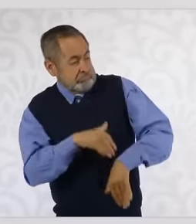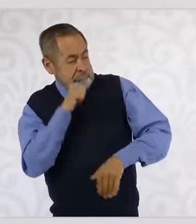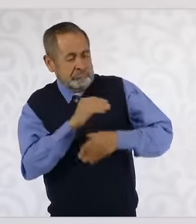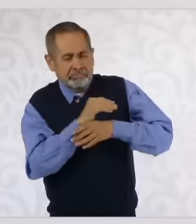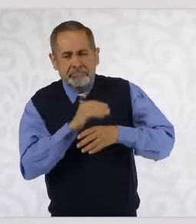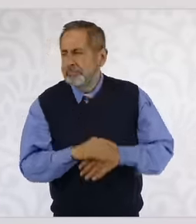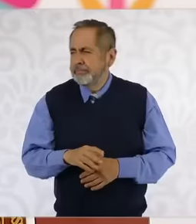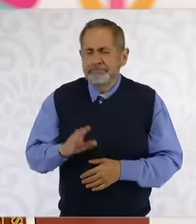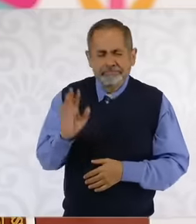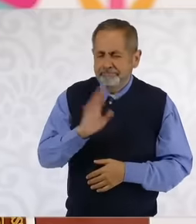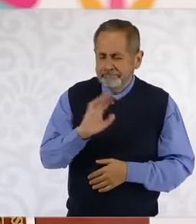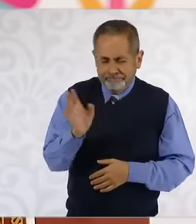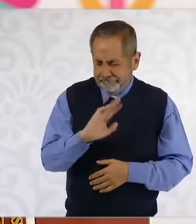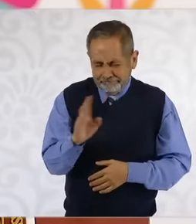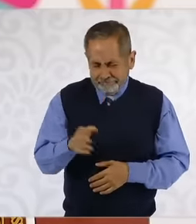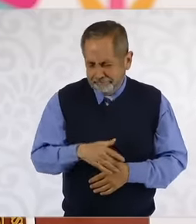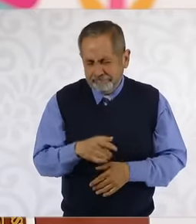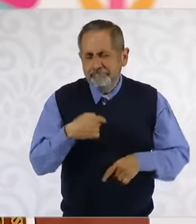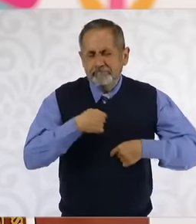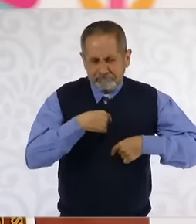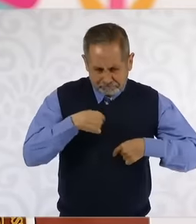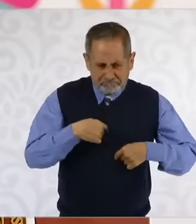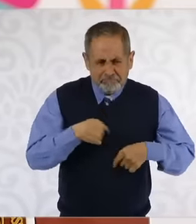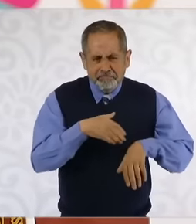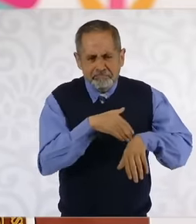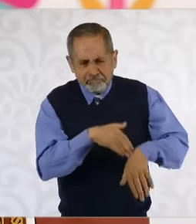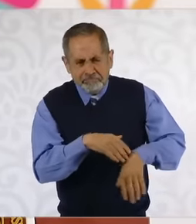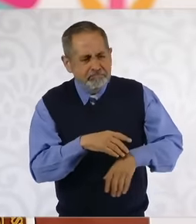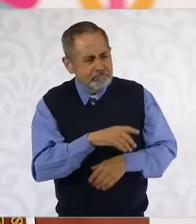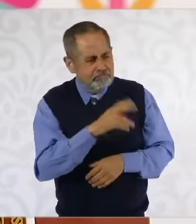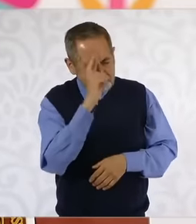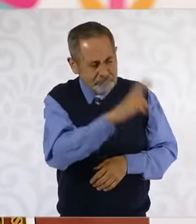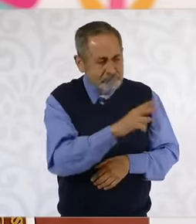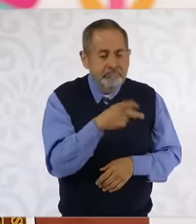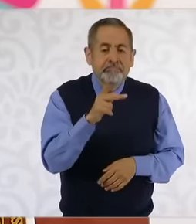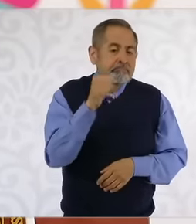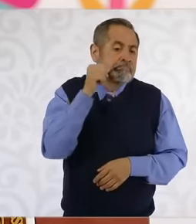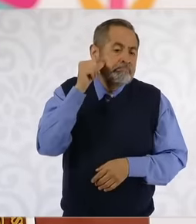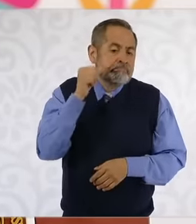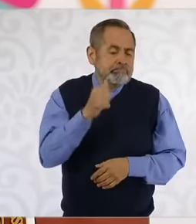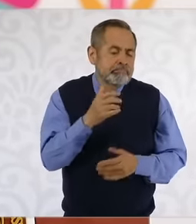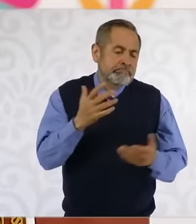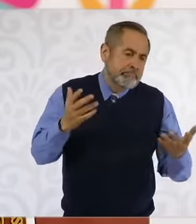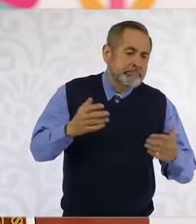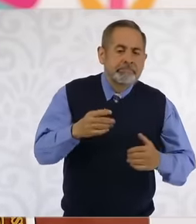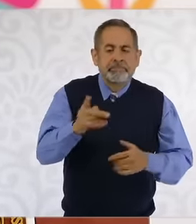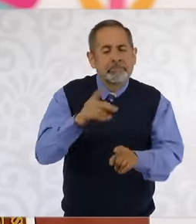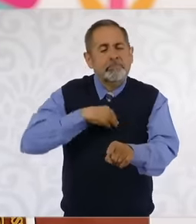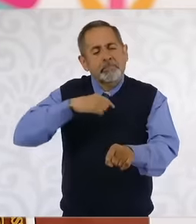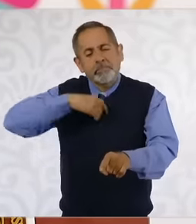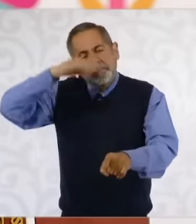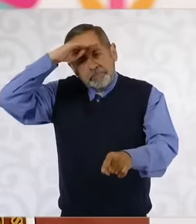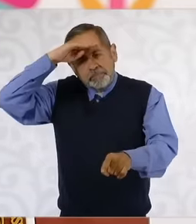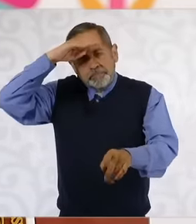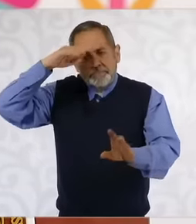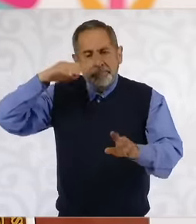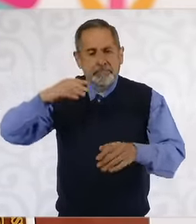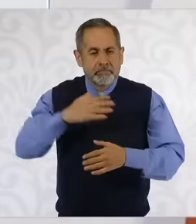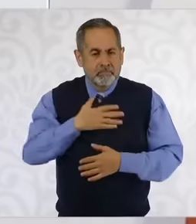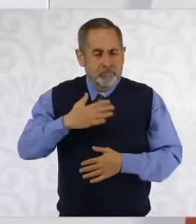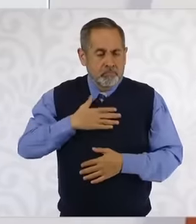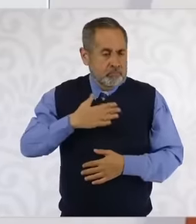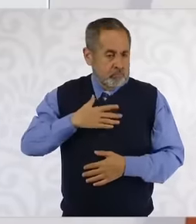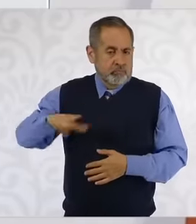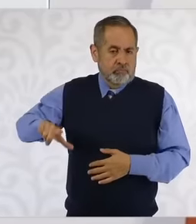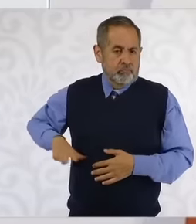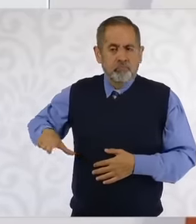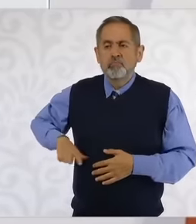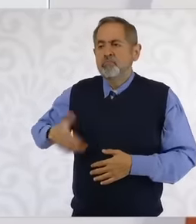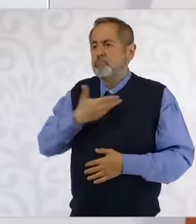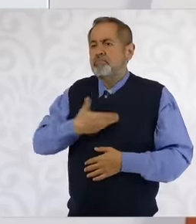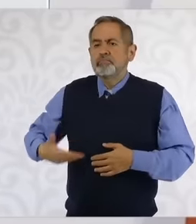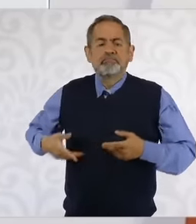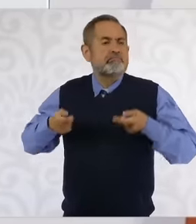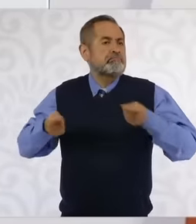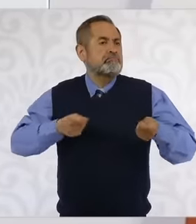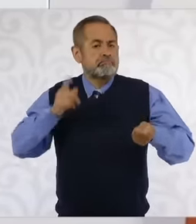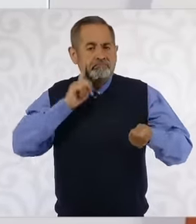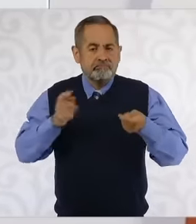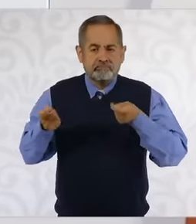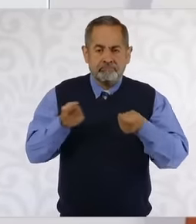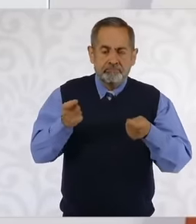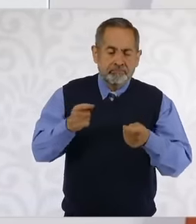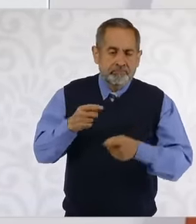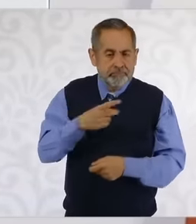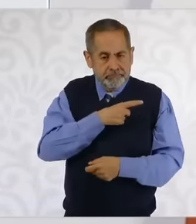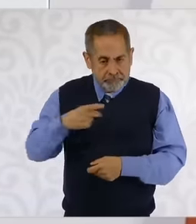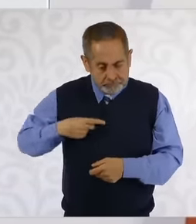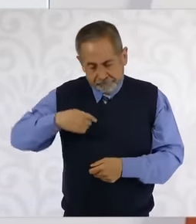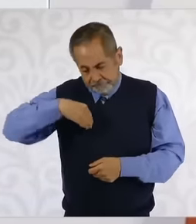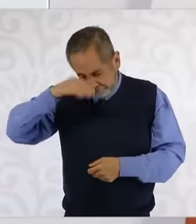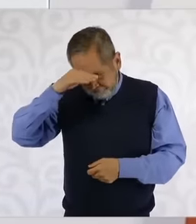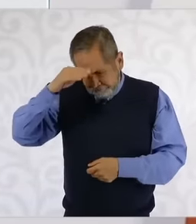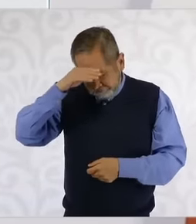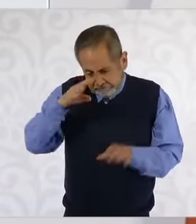so and I think that as a ruler you always have to look for That's what politics is for,